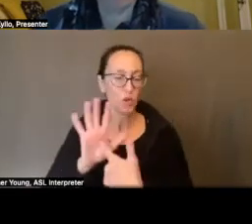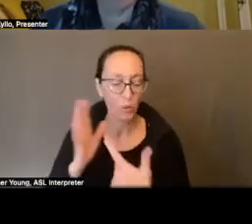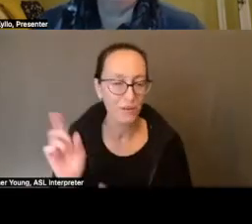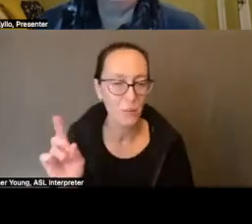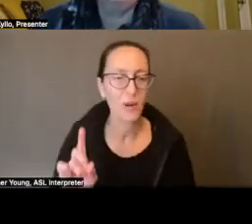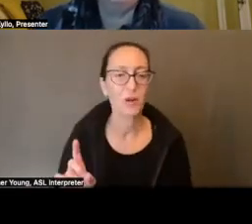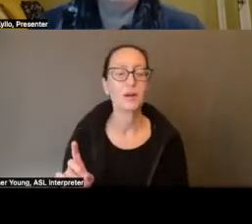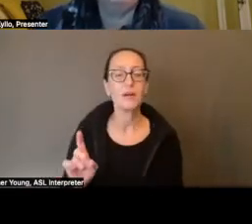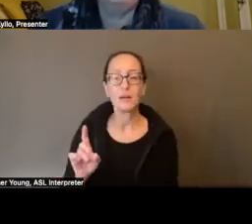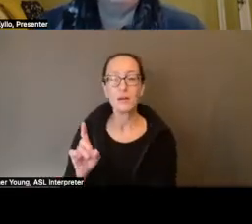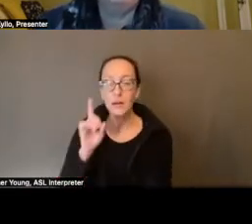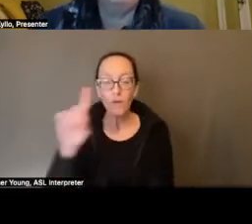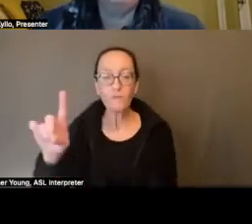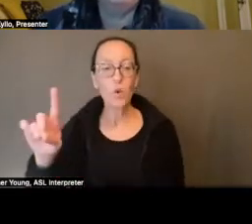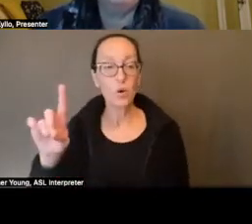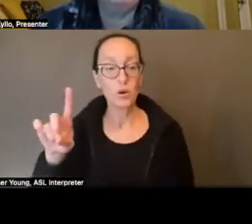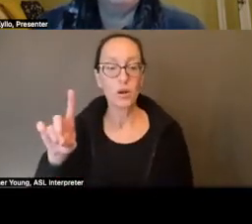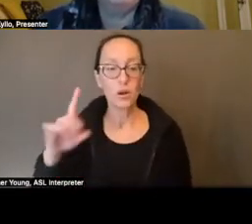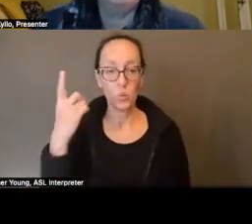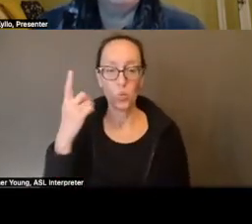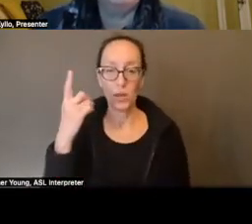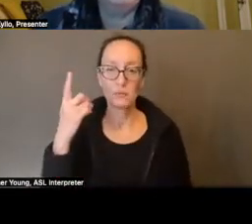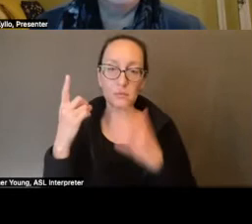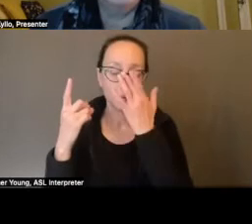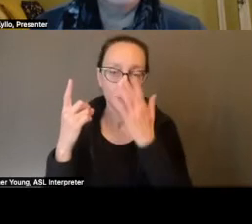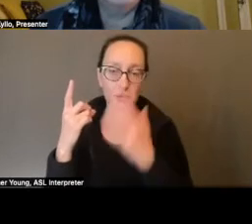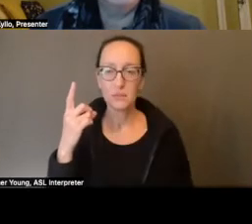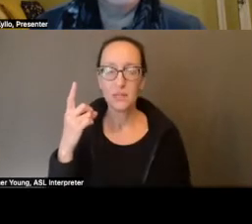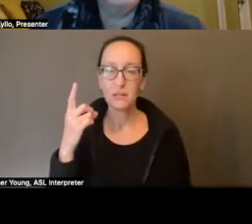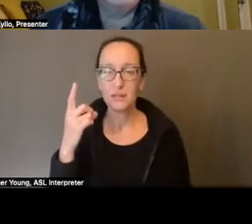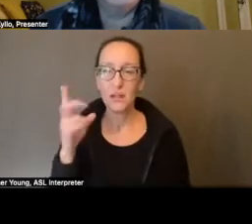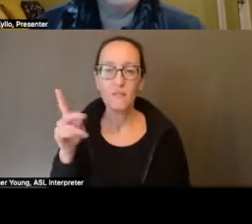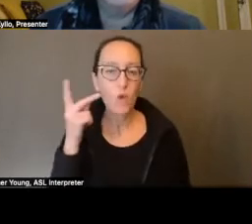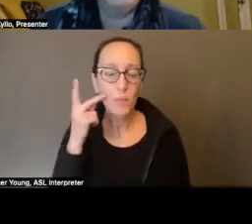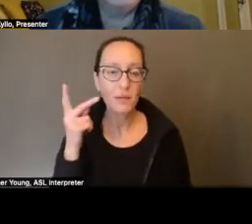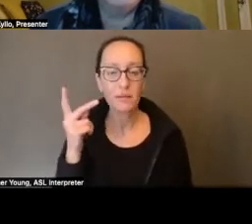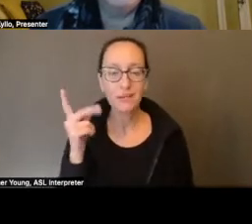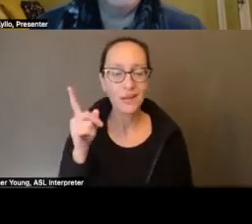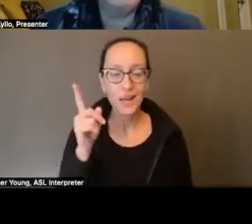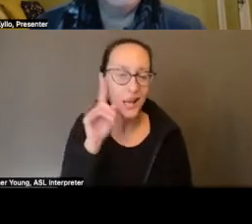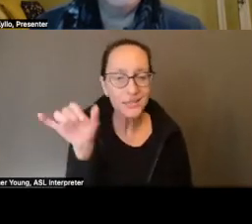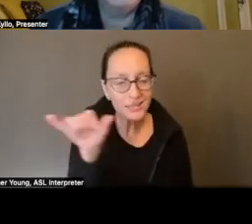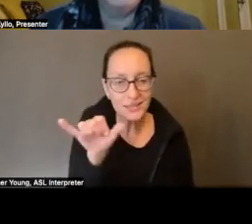Four phonemes that sound similar are cued with different handshapes.